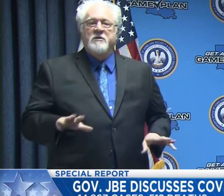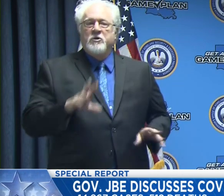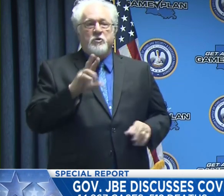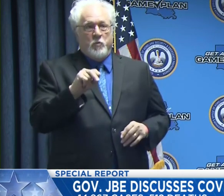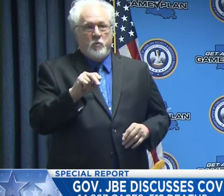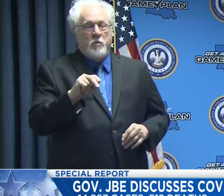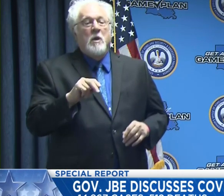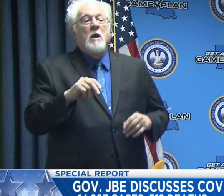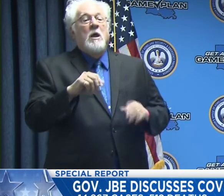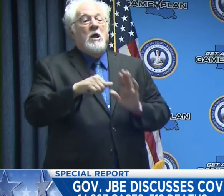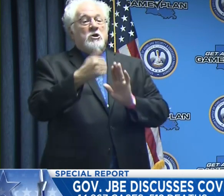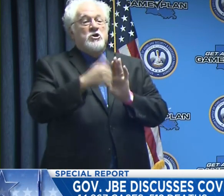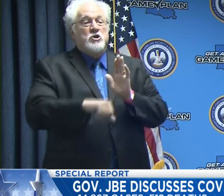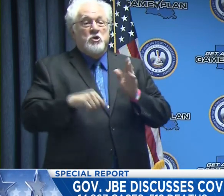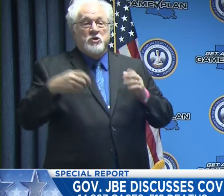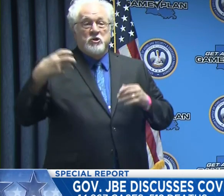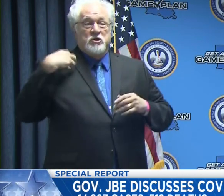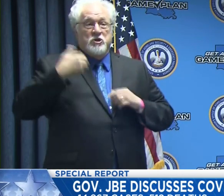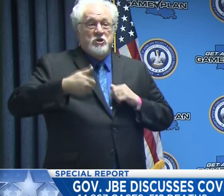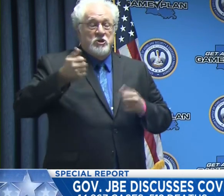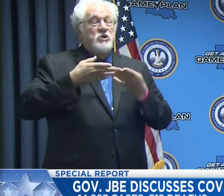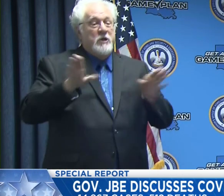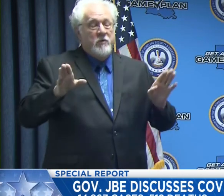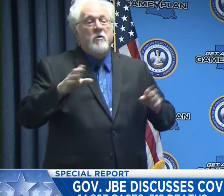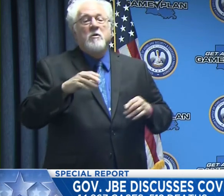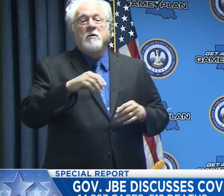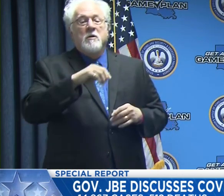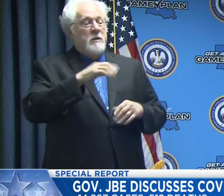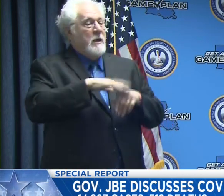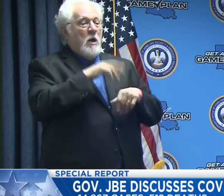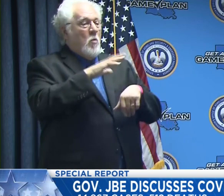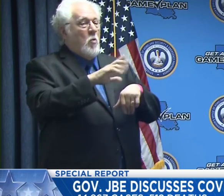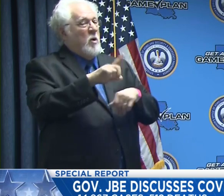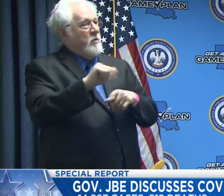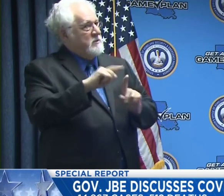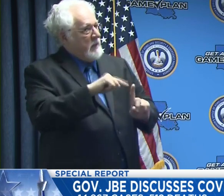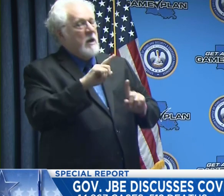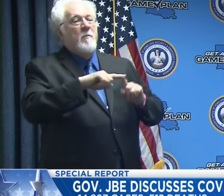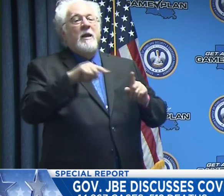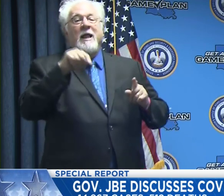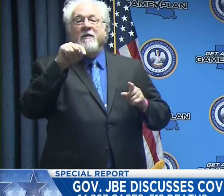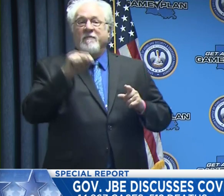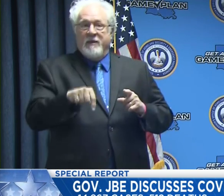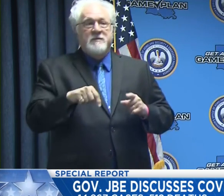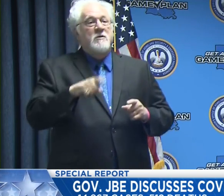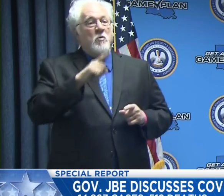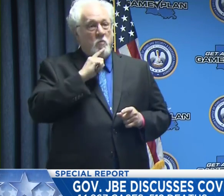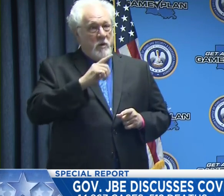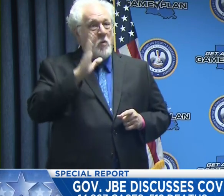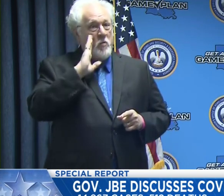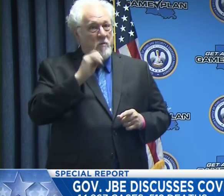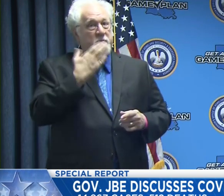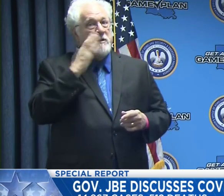VERY IMPORTANT. NOW WE HAVE TO KEEP IT UP. IT'S NOT TIME TO BECOME LAX AND